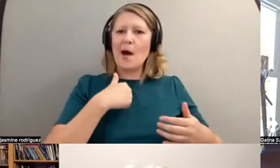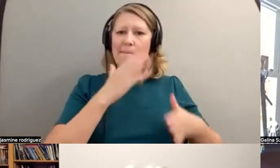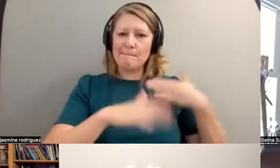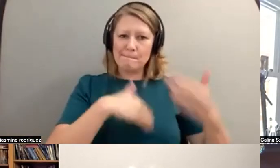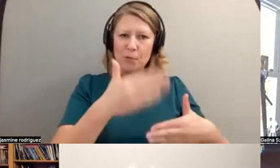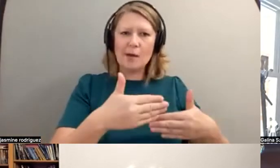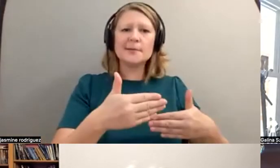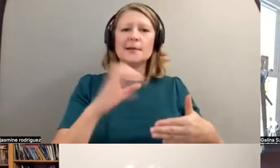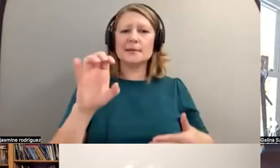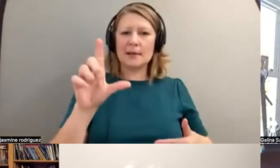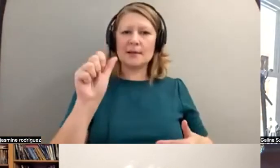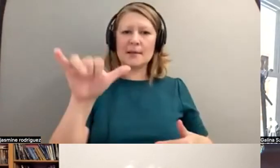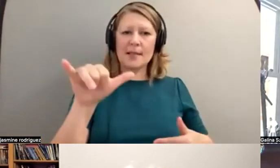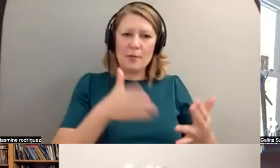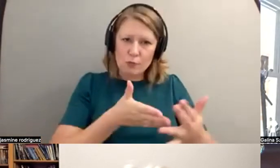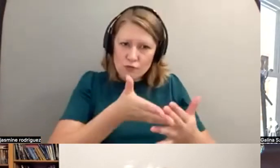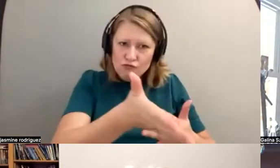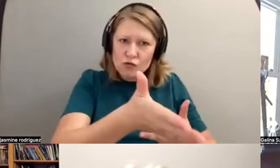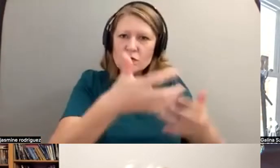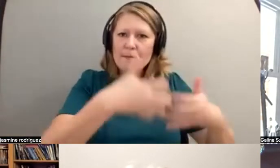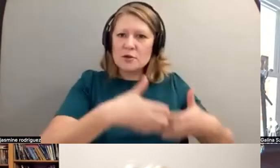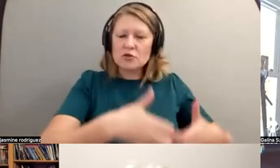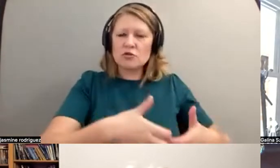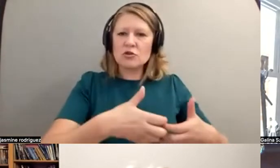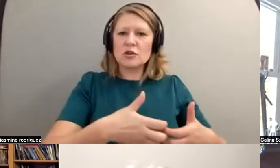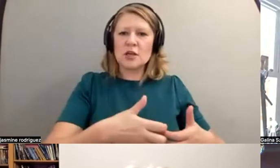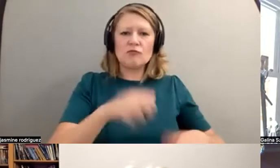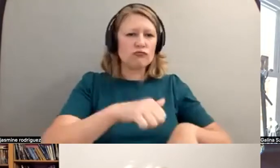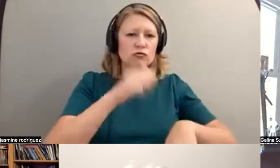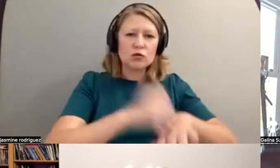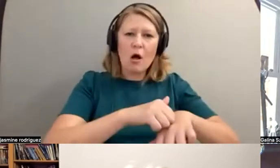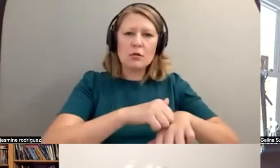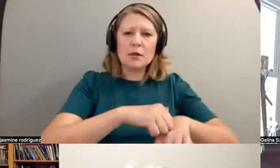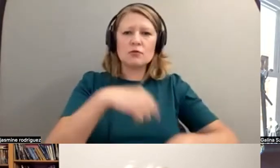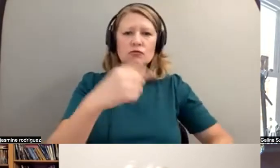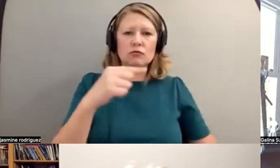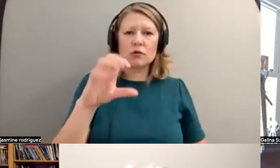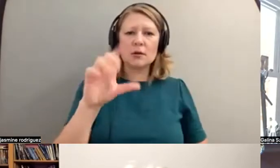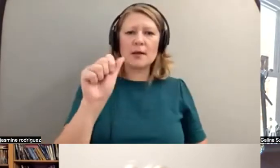of solid green clay. I process uh to different thickness,